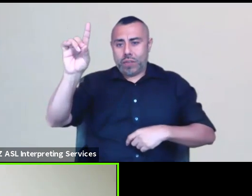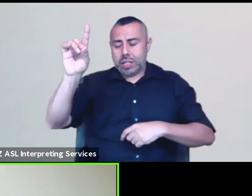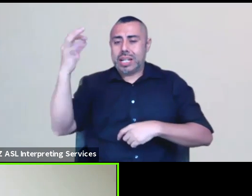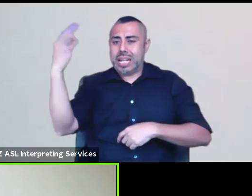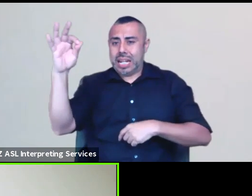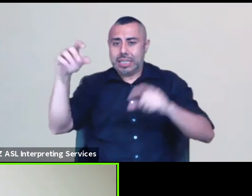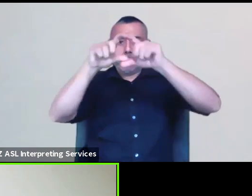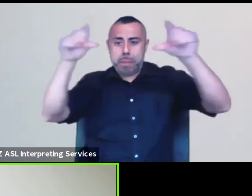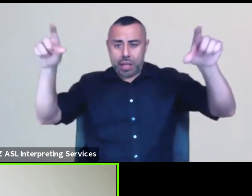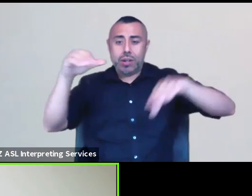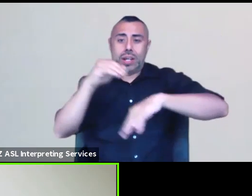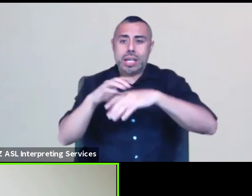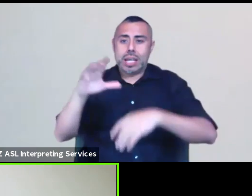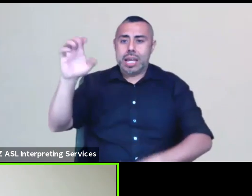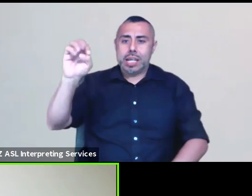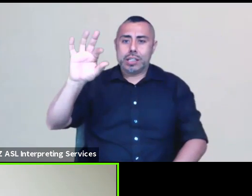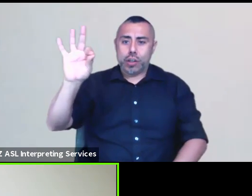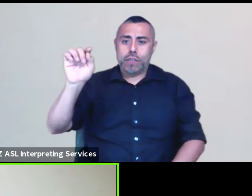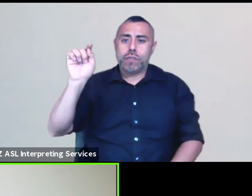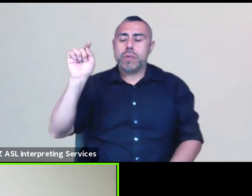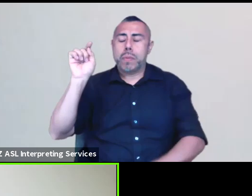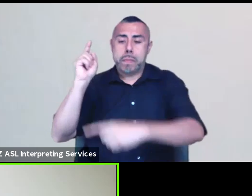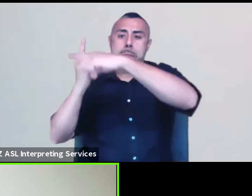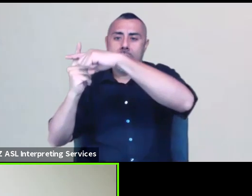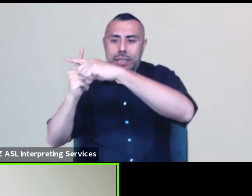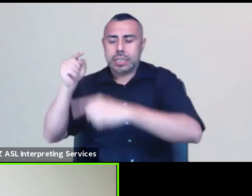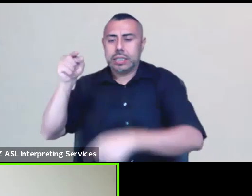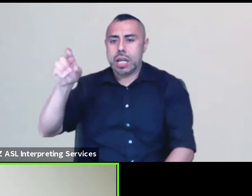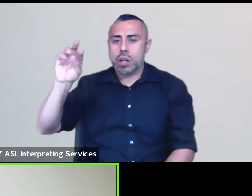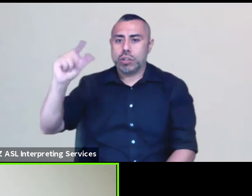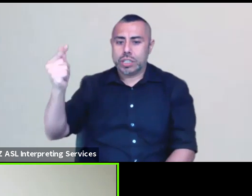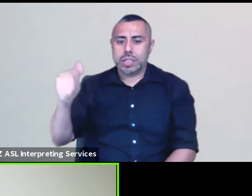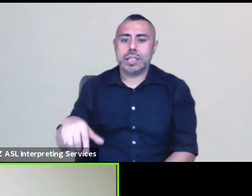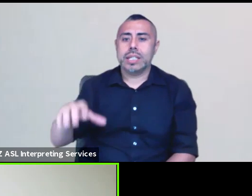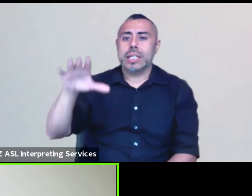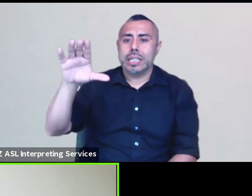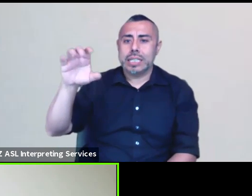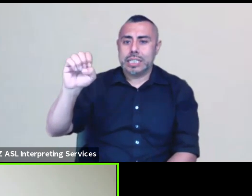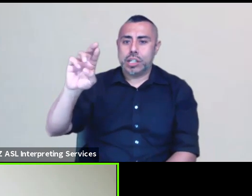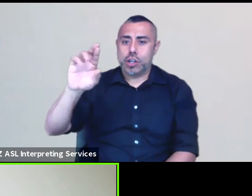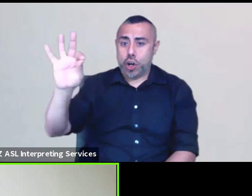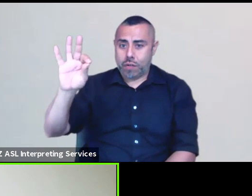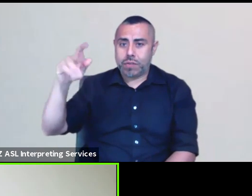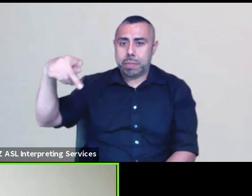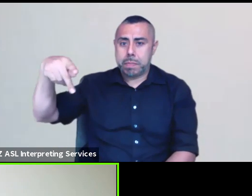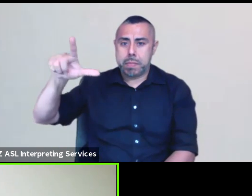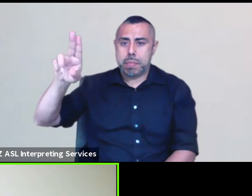and that's C-E-R-F-P-L-U-S.org. And our website is included